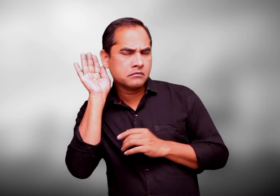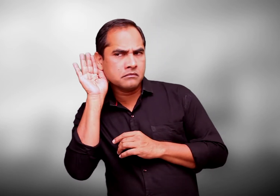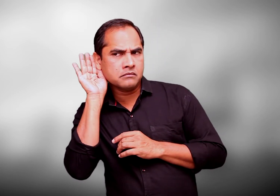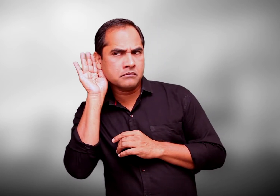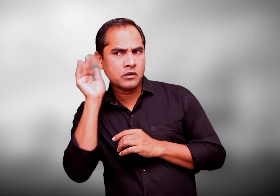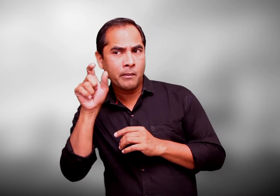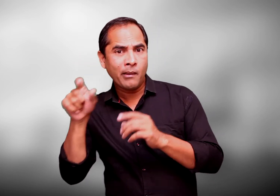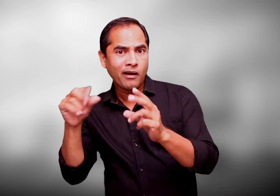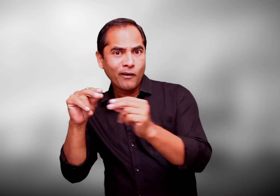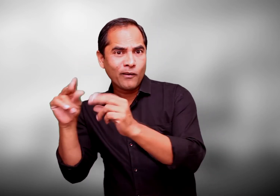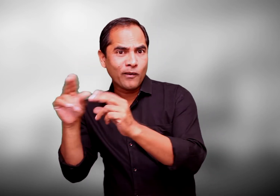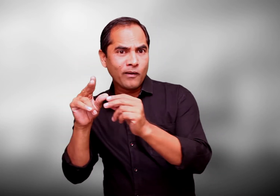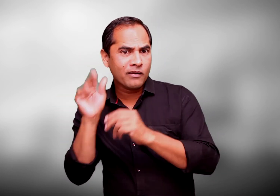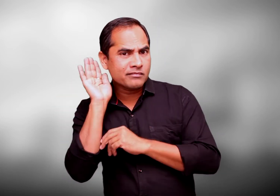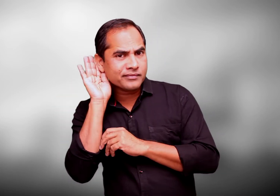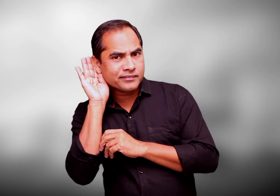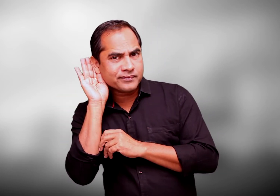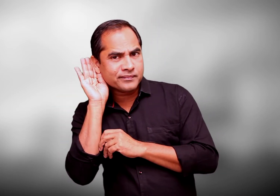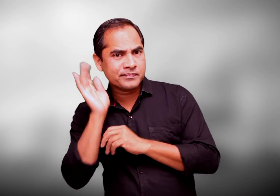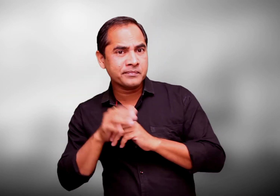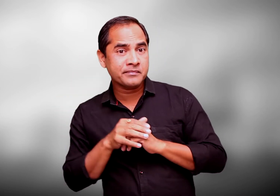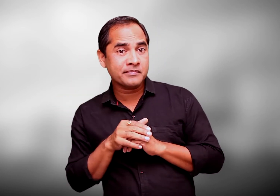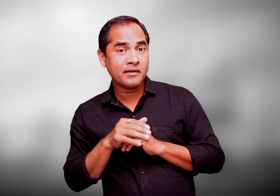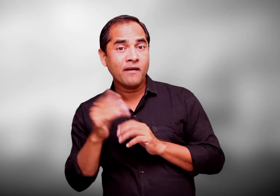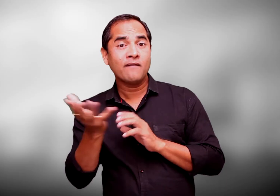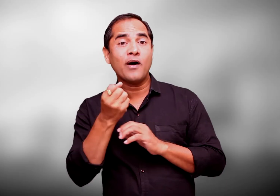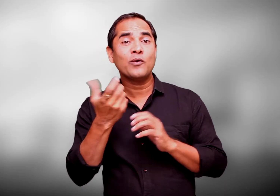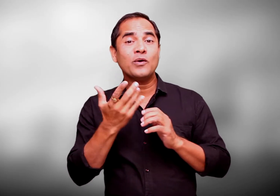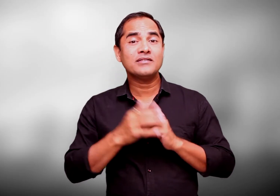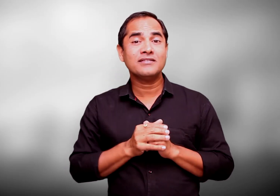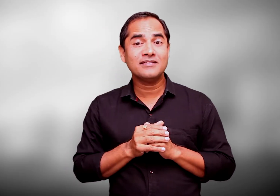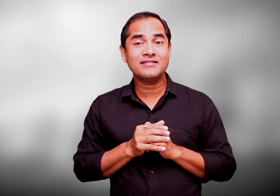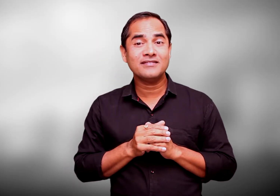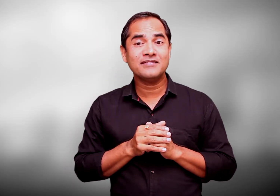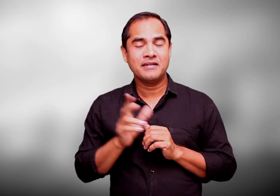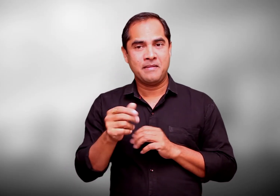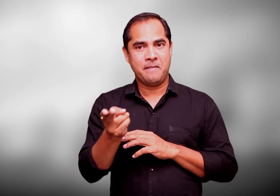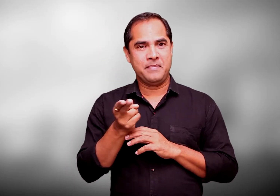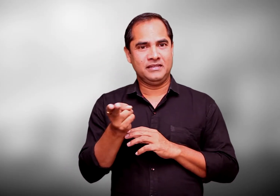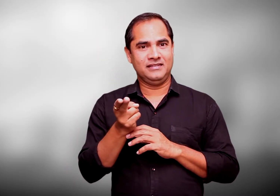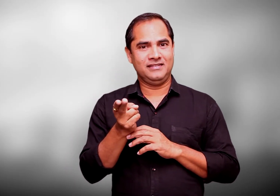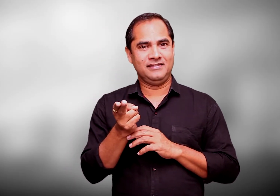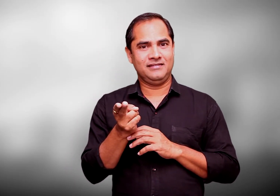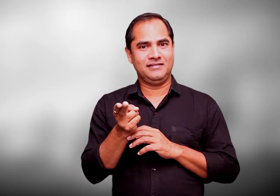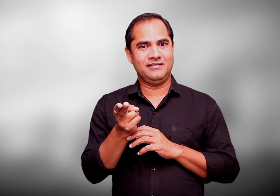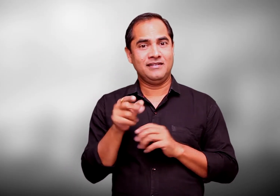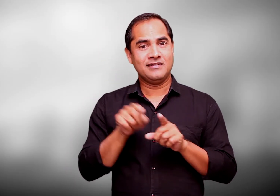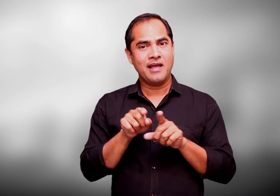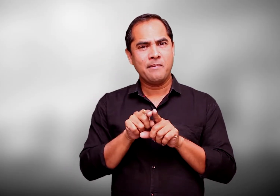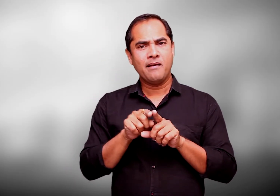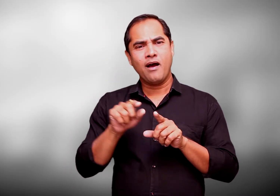conversations between her neighbors and people who regularly used the bus.